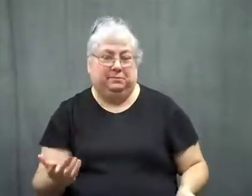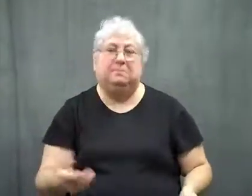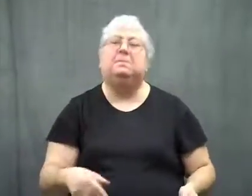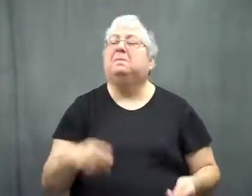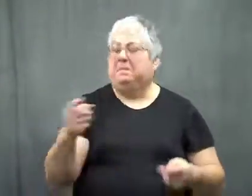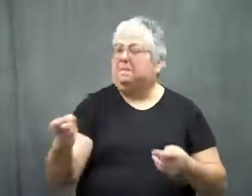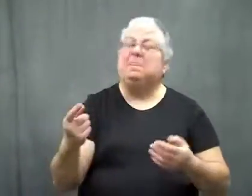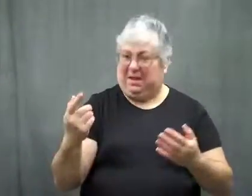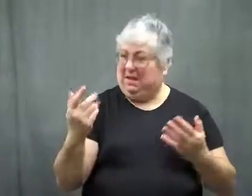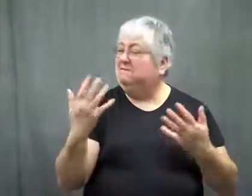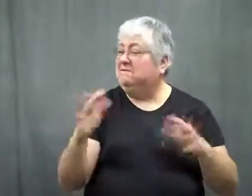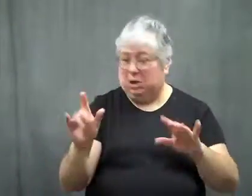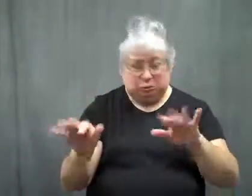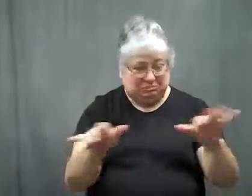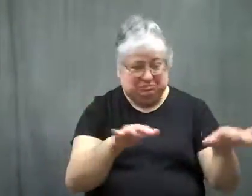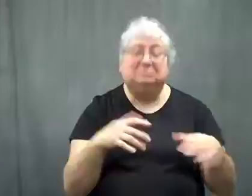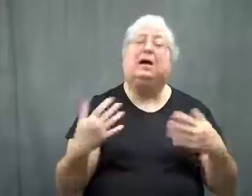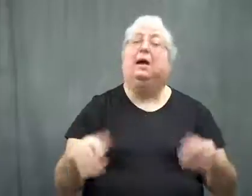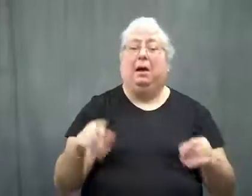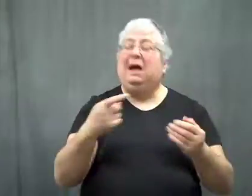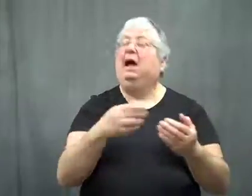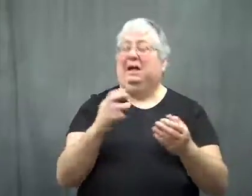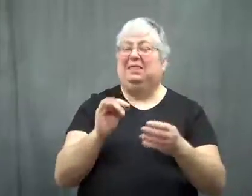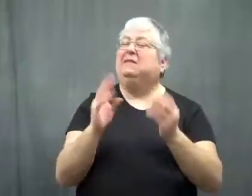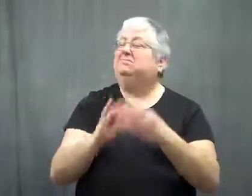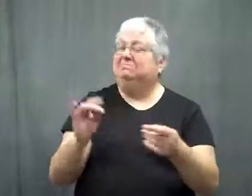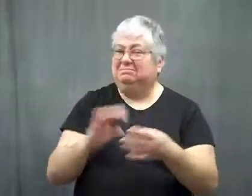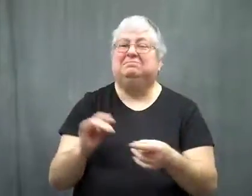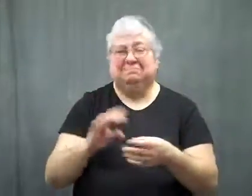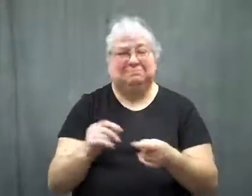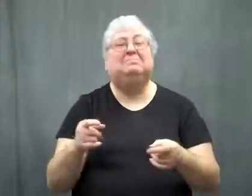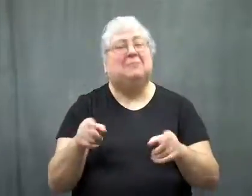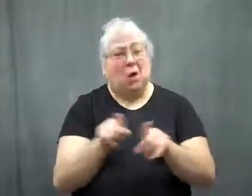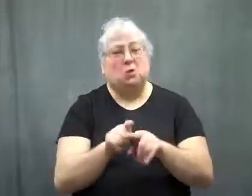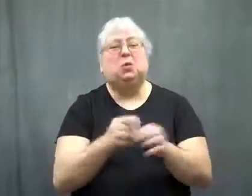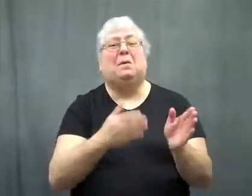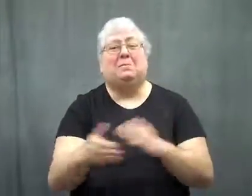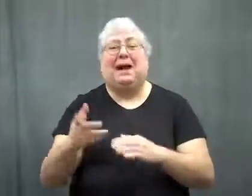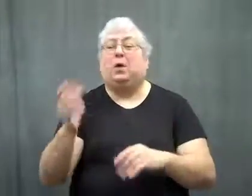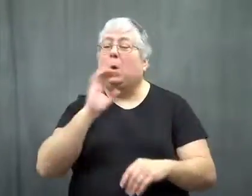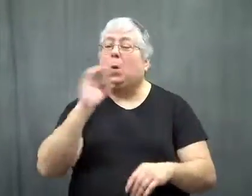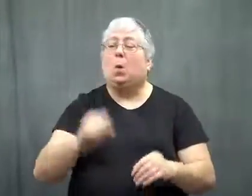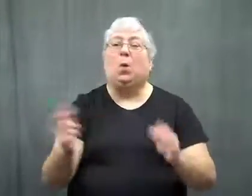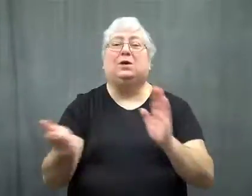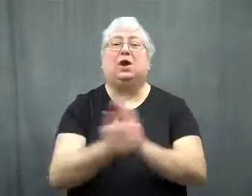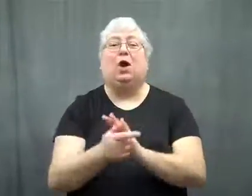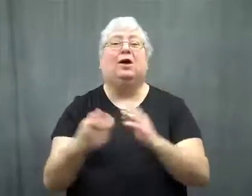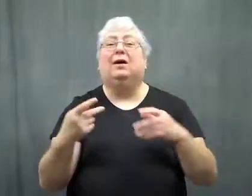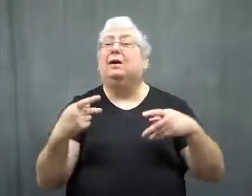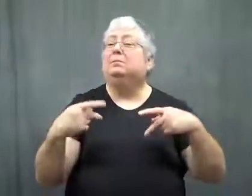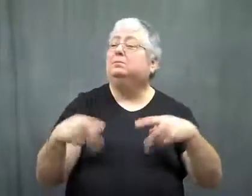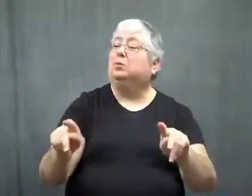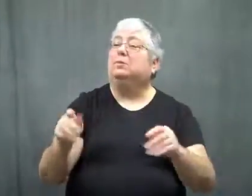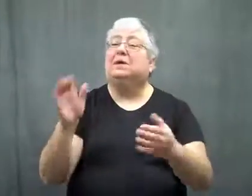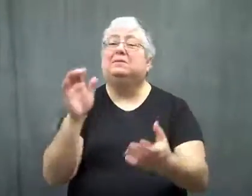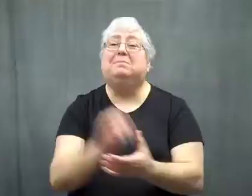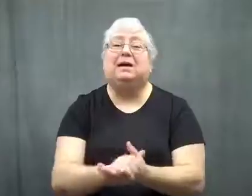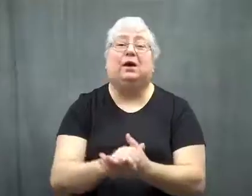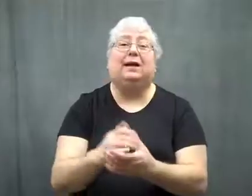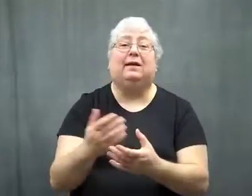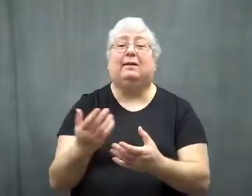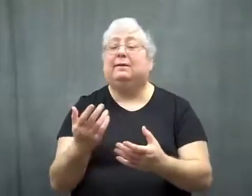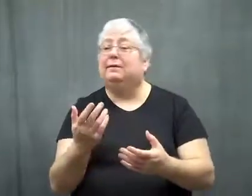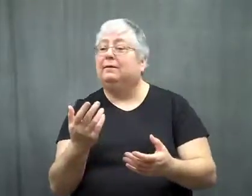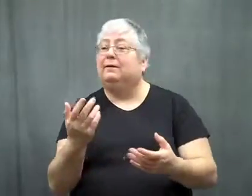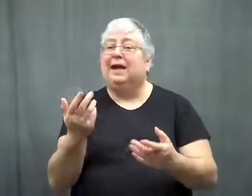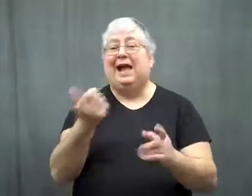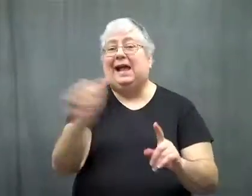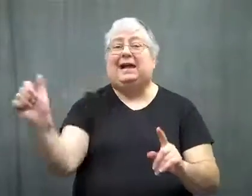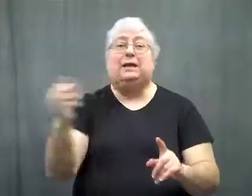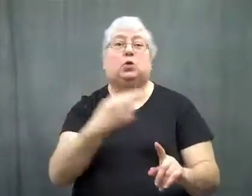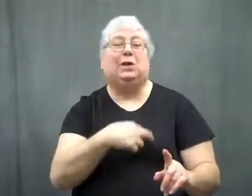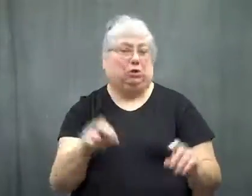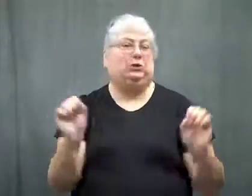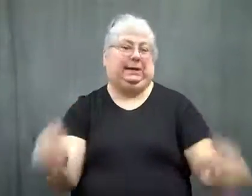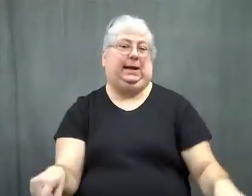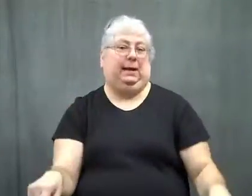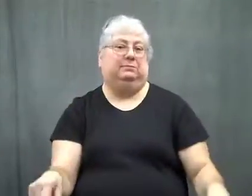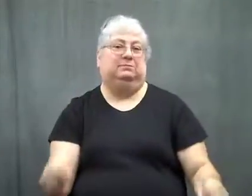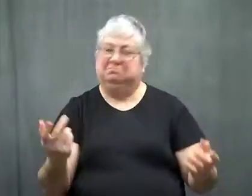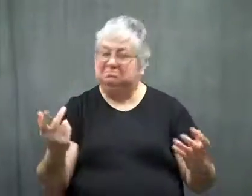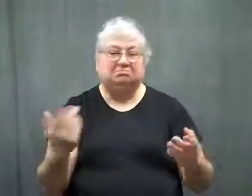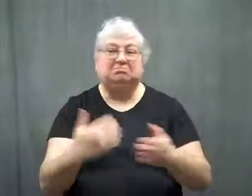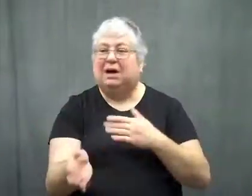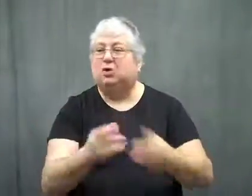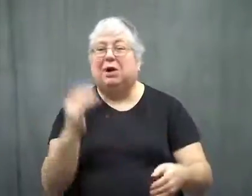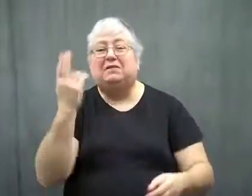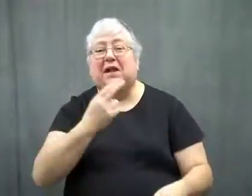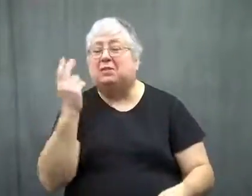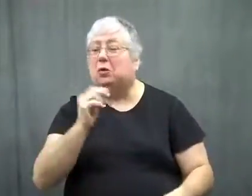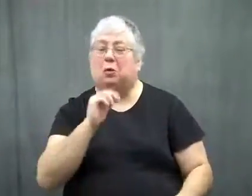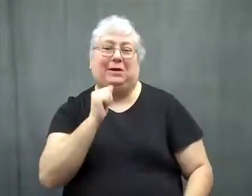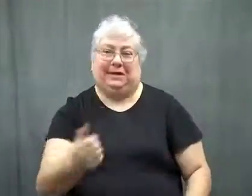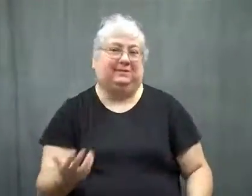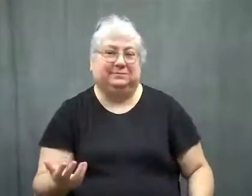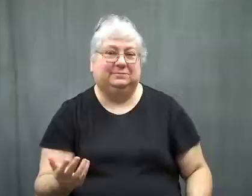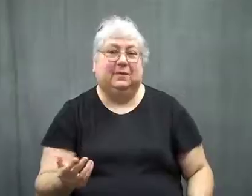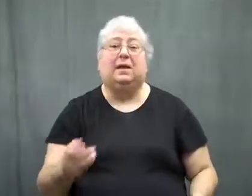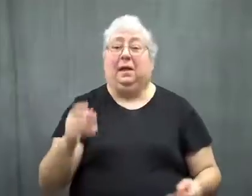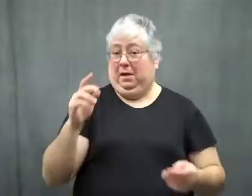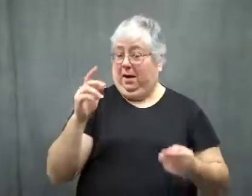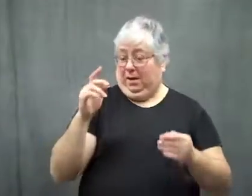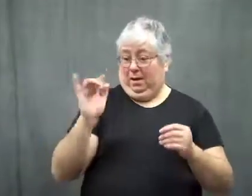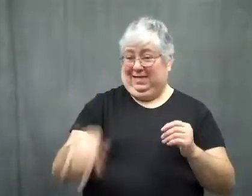After all this, there are plans to allow marriage to any religion.